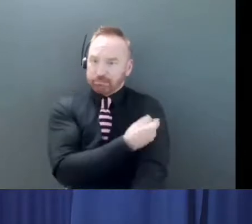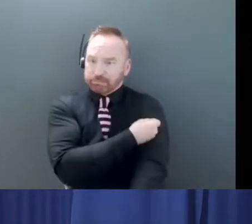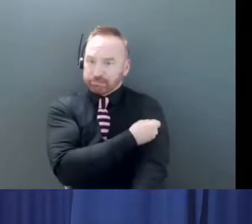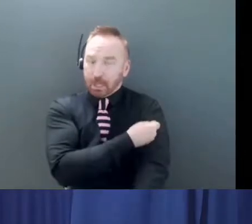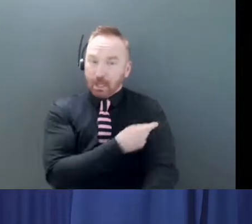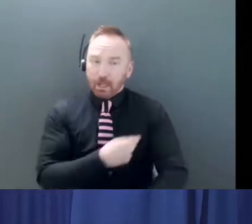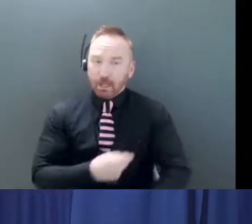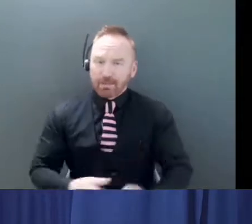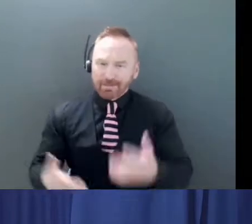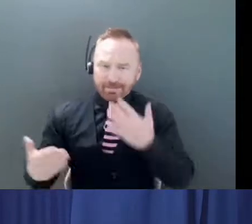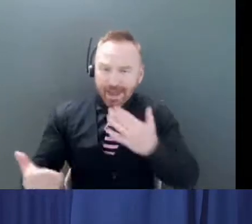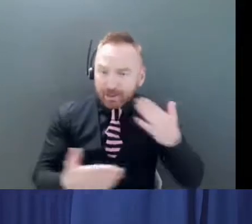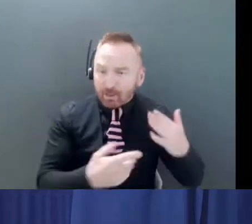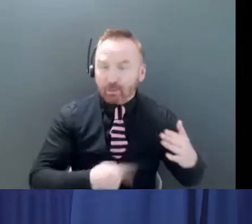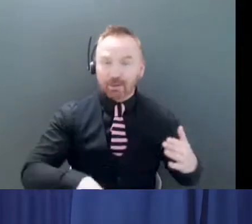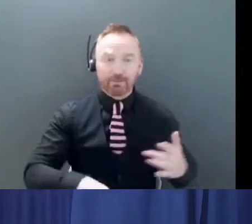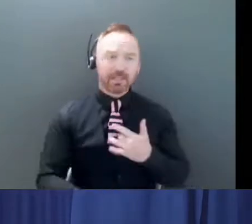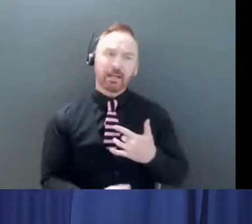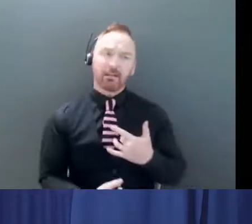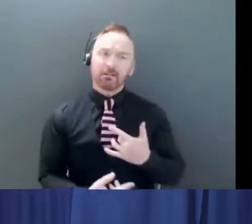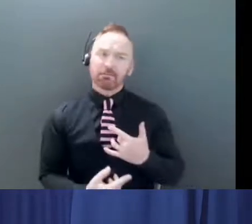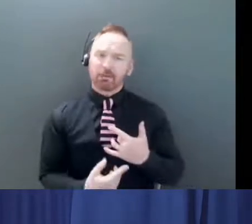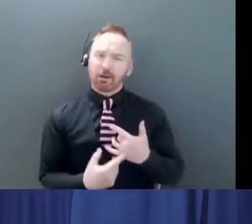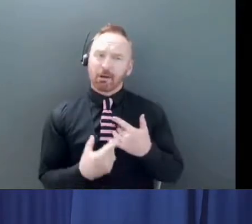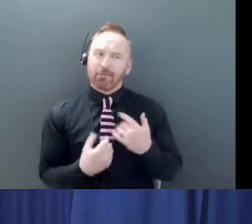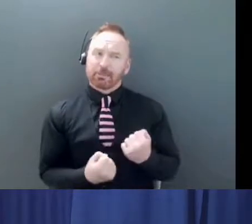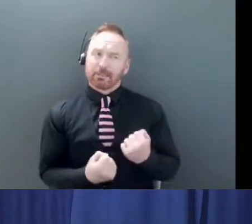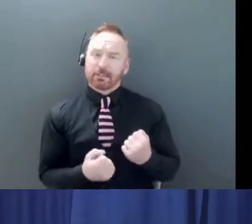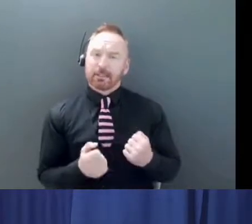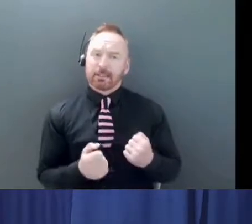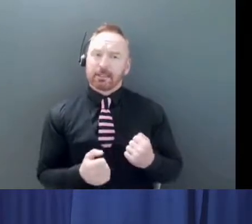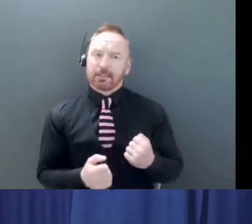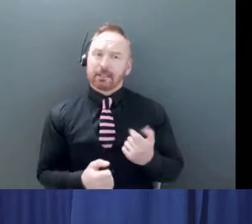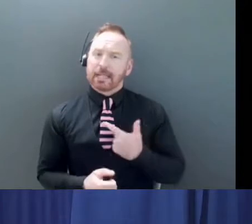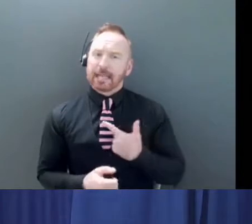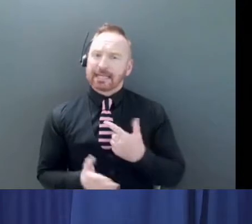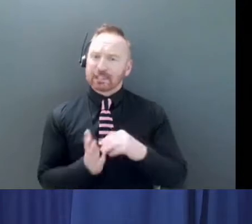that we can safely return students to the classroom in the